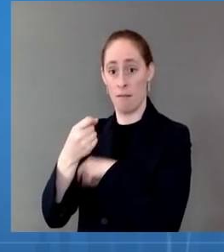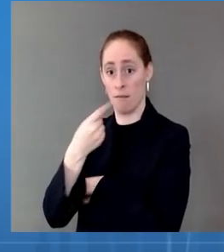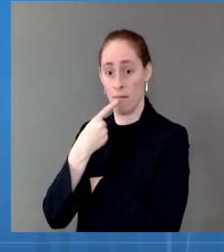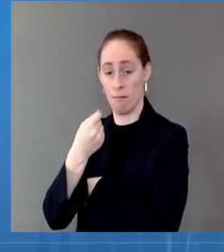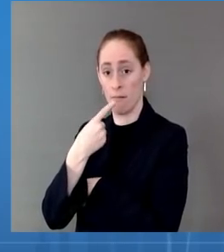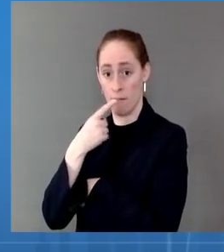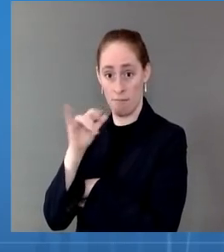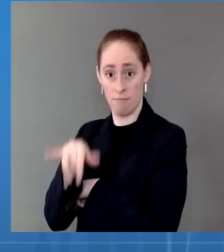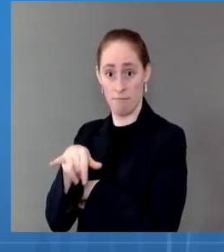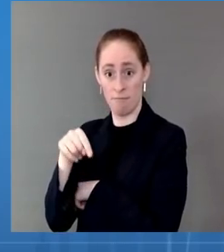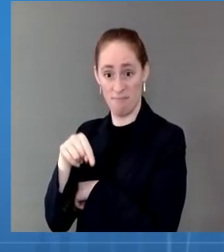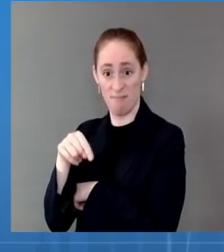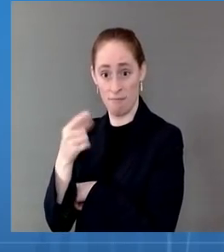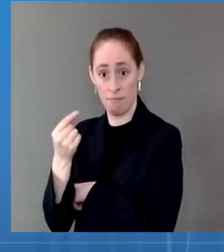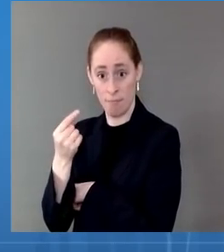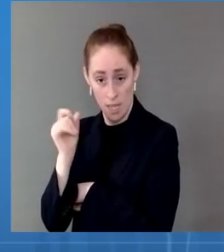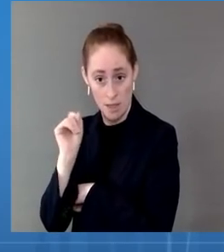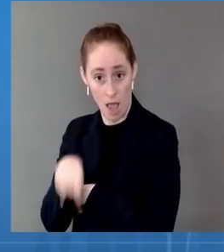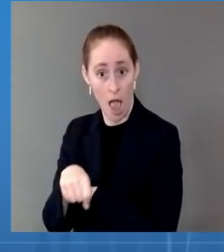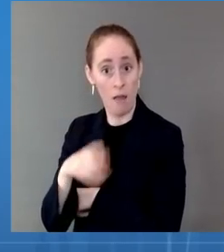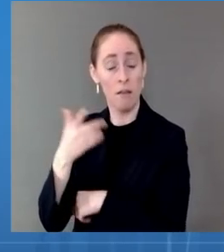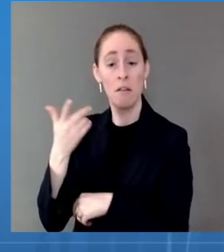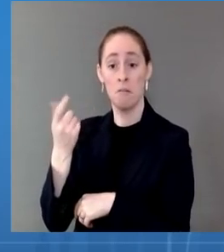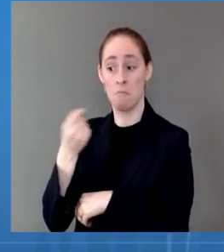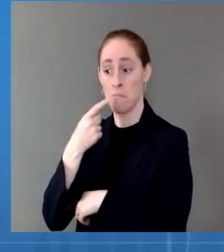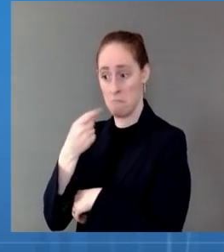for someone who you would predict would respond to the vaccine,